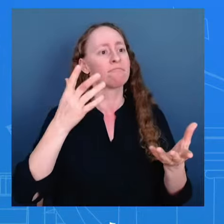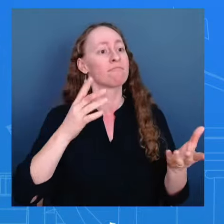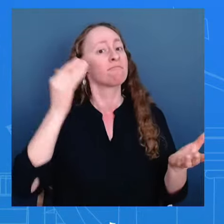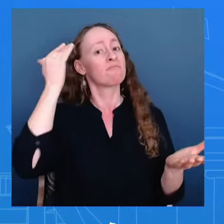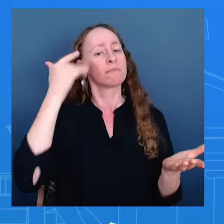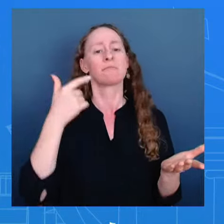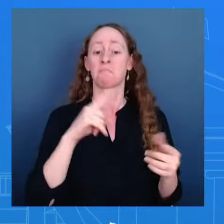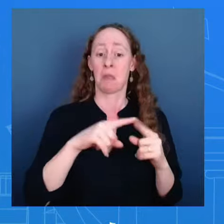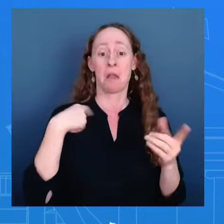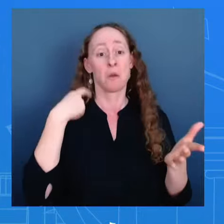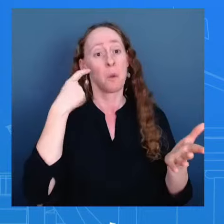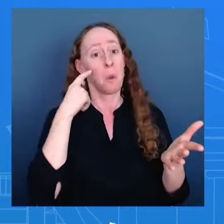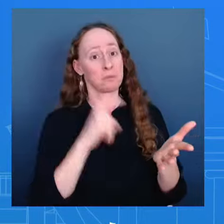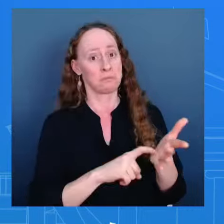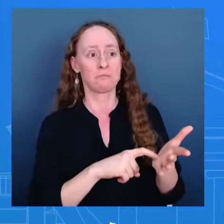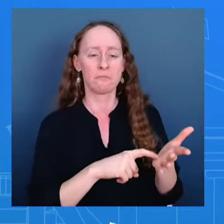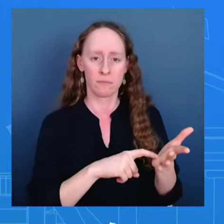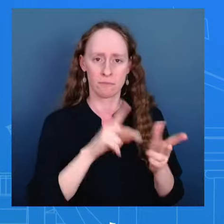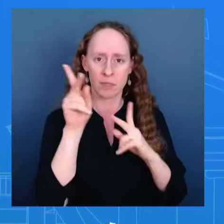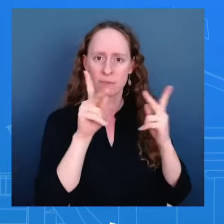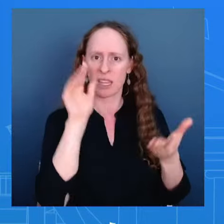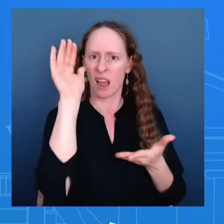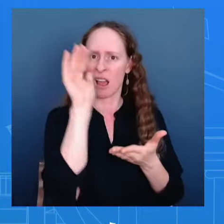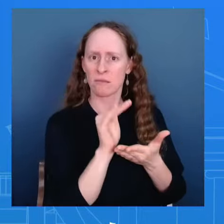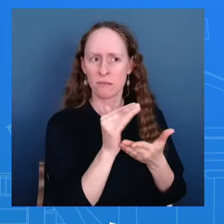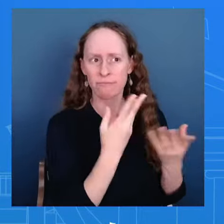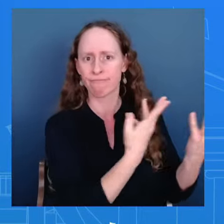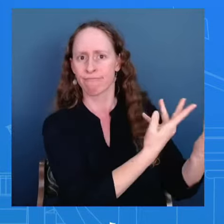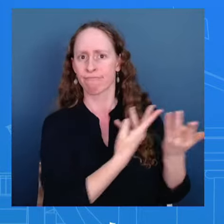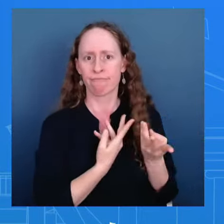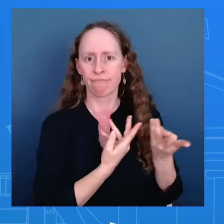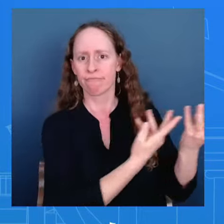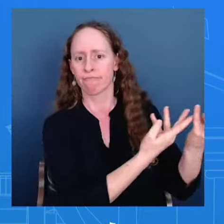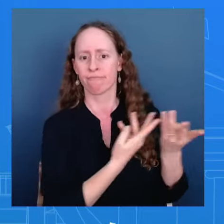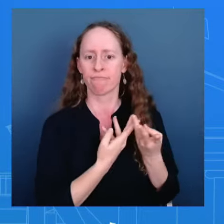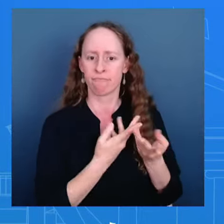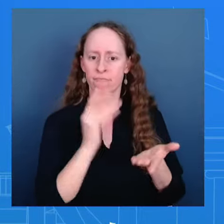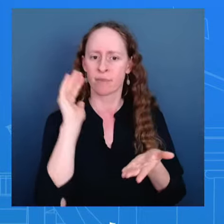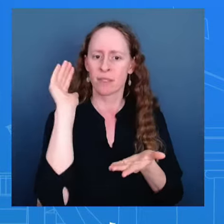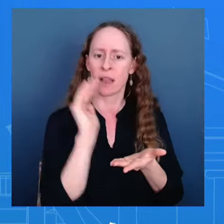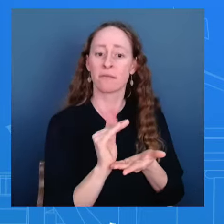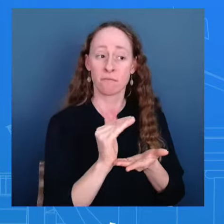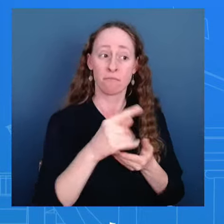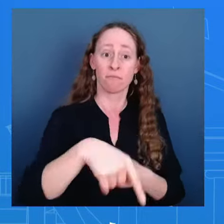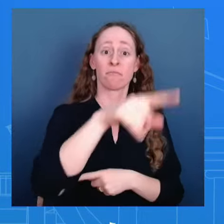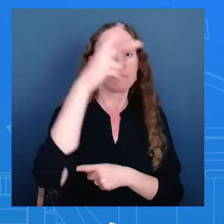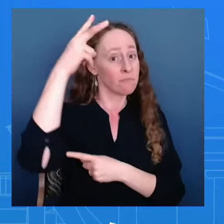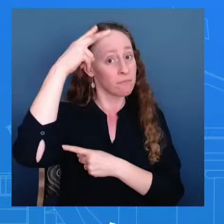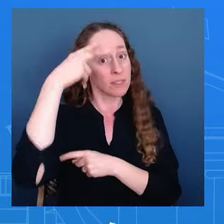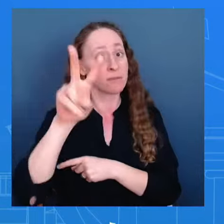arriving at the border. The Mexicans have stepped up to stem the flow along some of those routes,